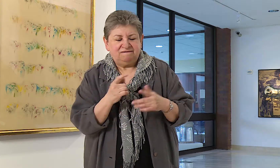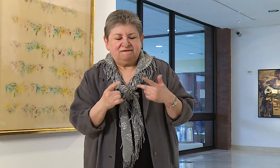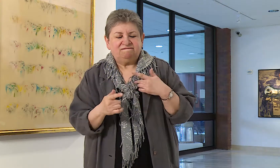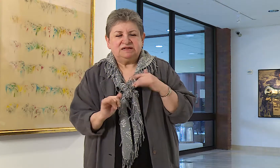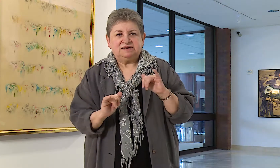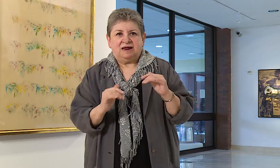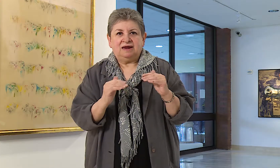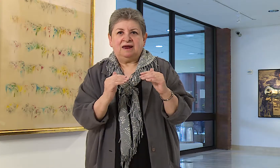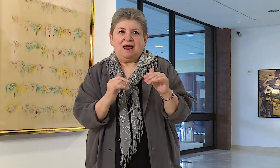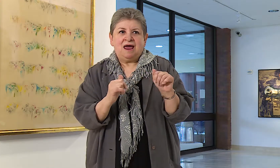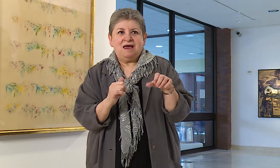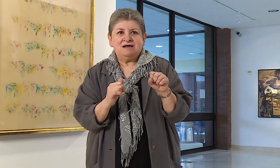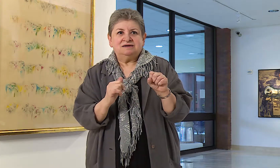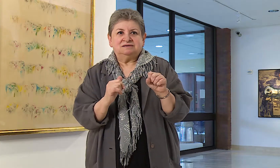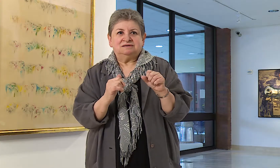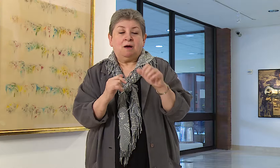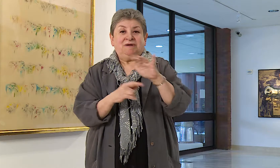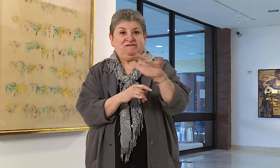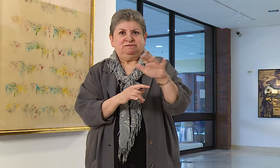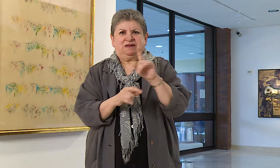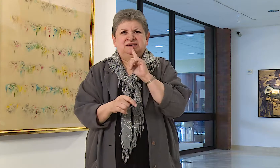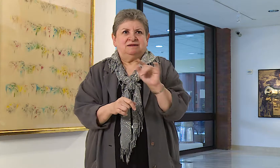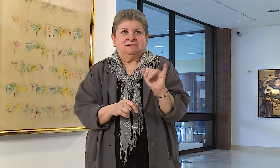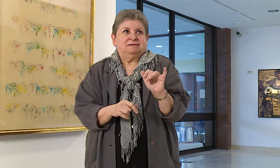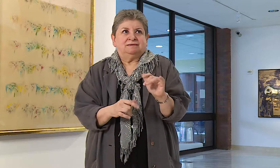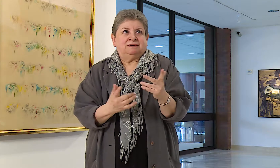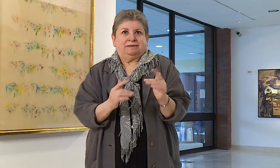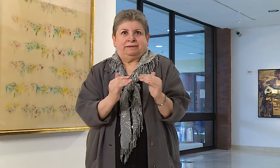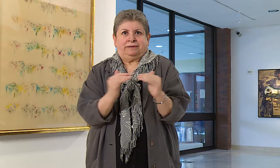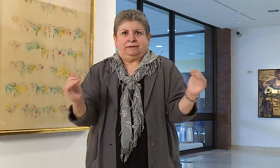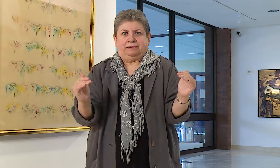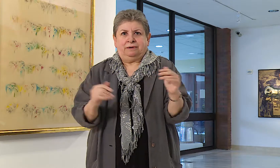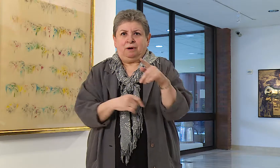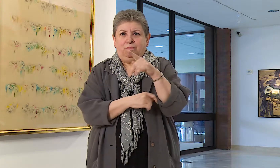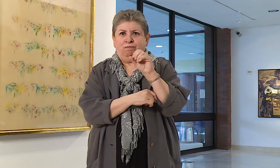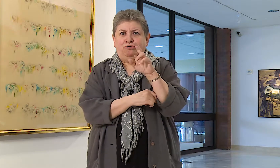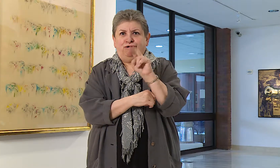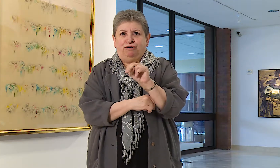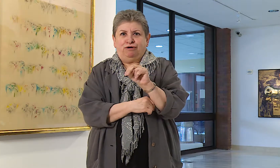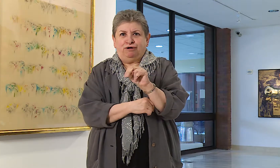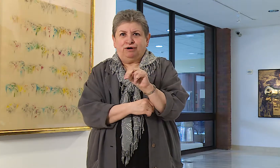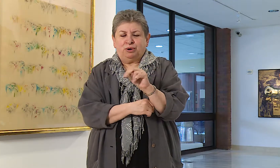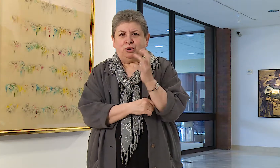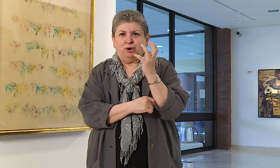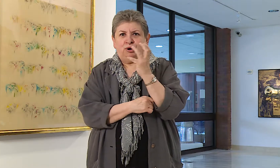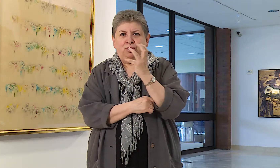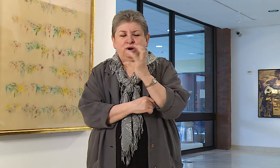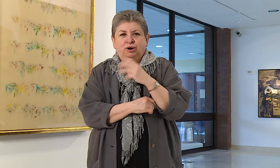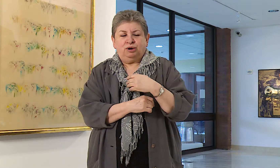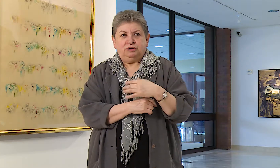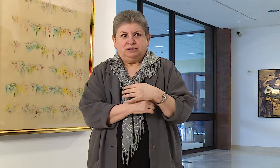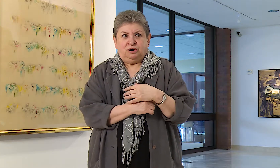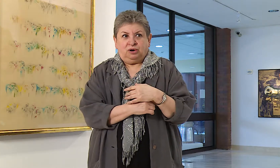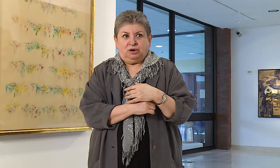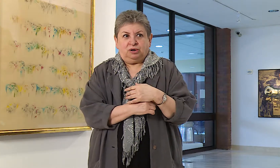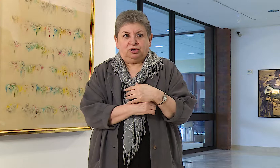I was excited at the same time. I mean, fingerspelling was as scandalous as porn.